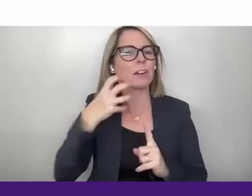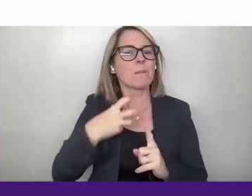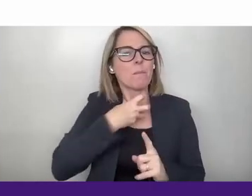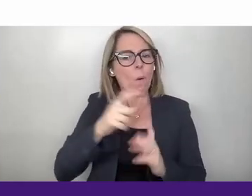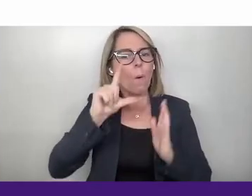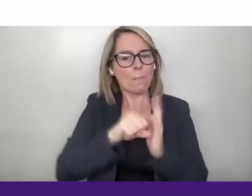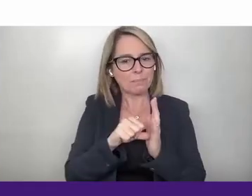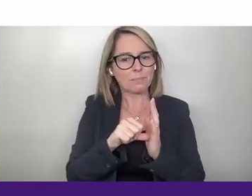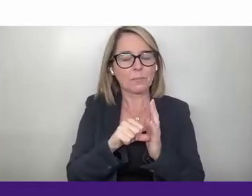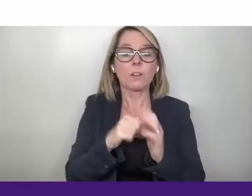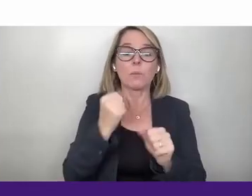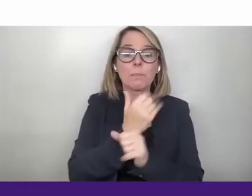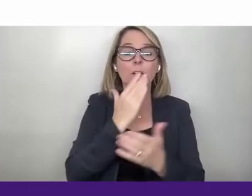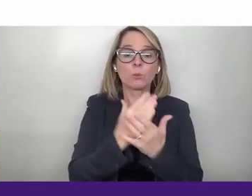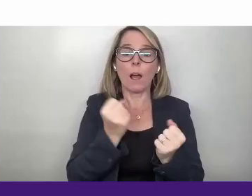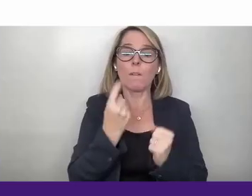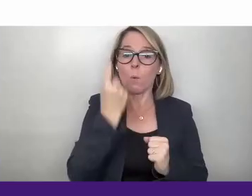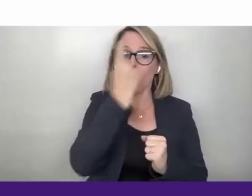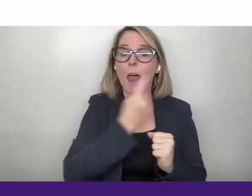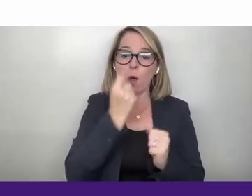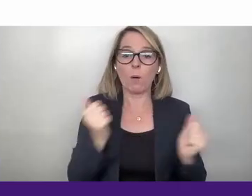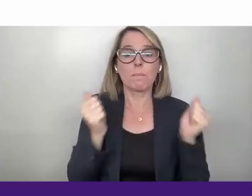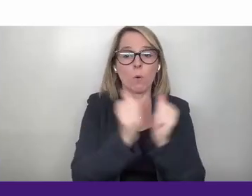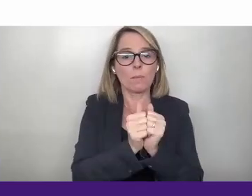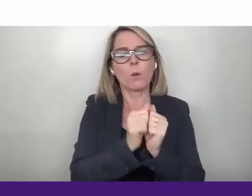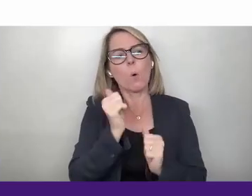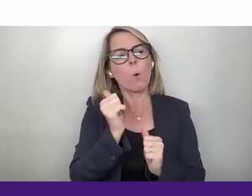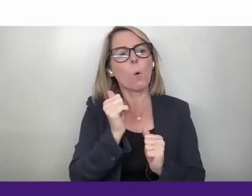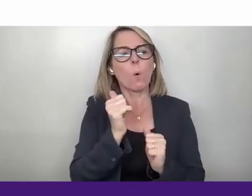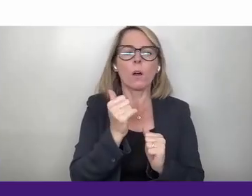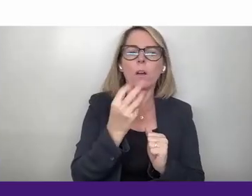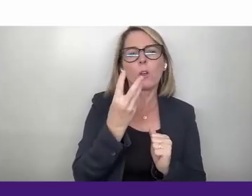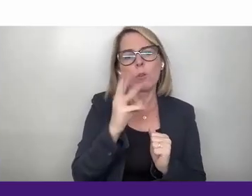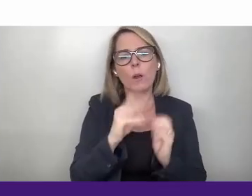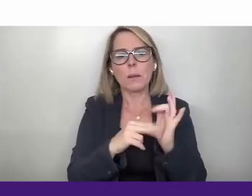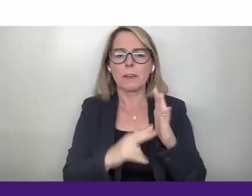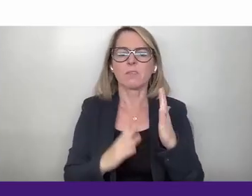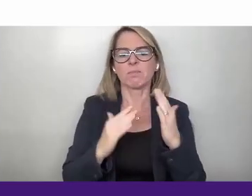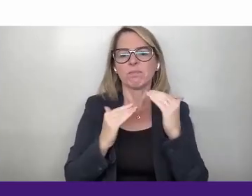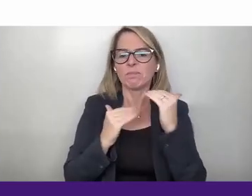one-hour appointments or a 30-minute appointment if that's all they need.